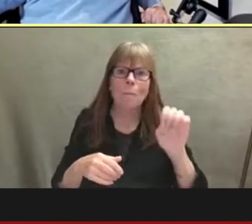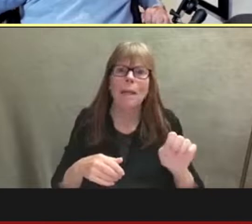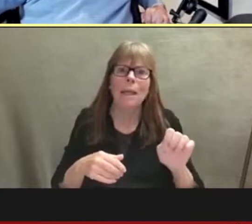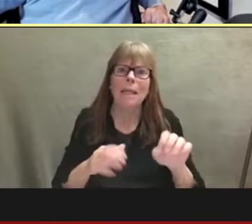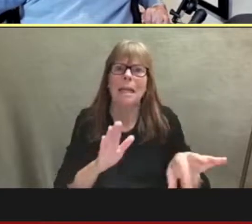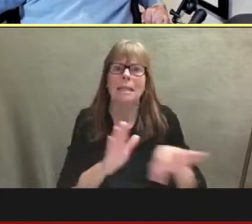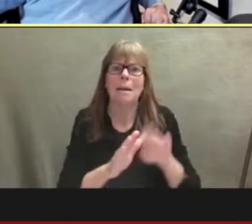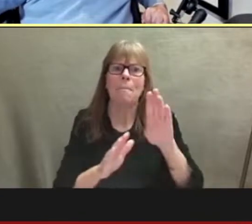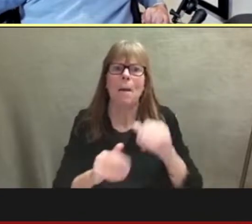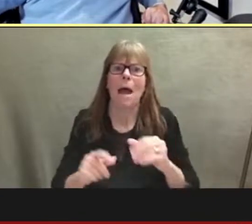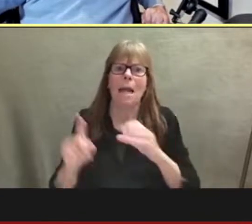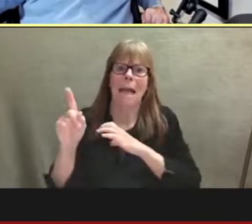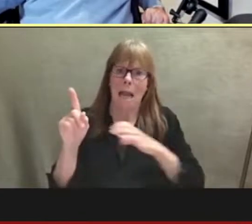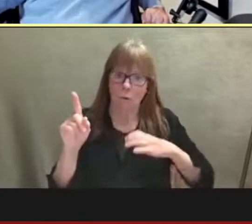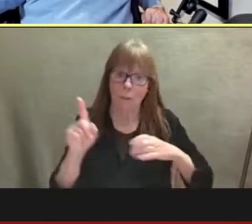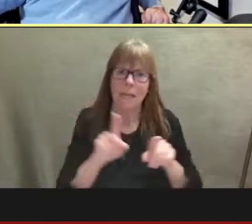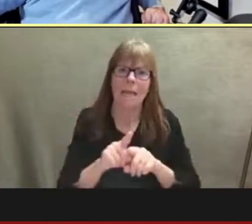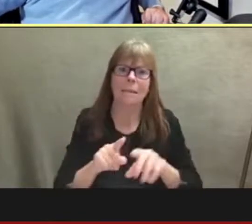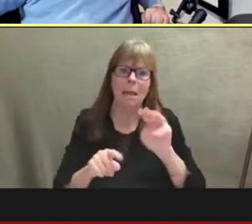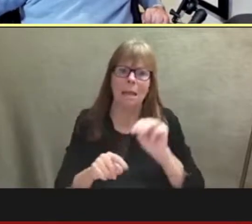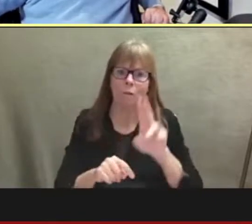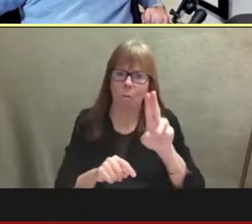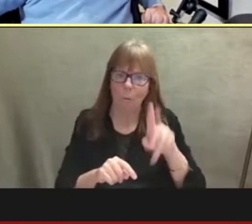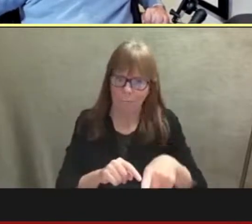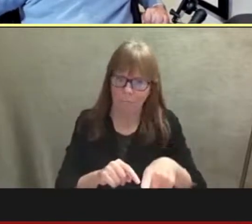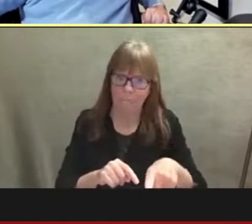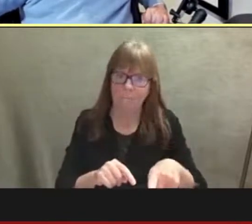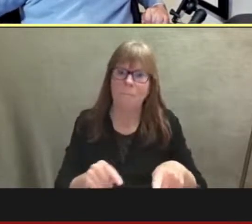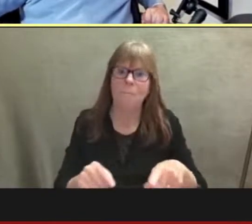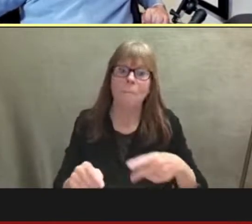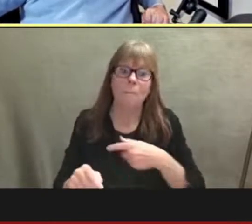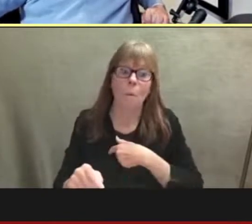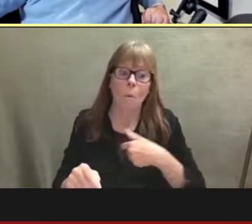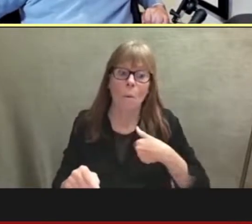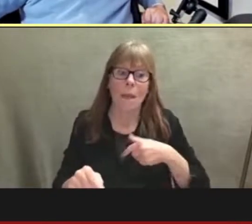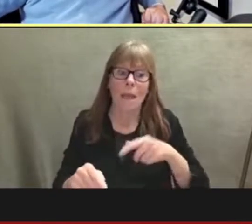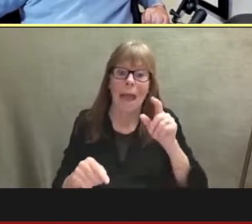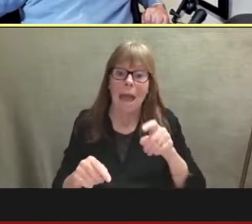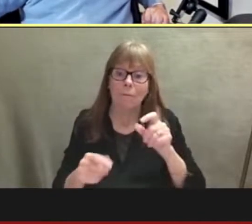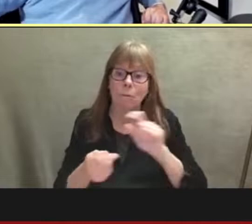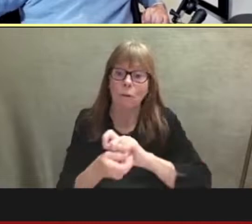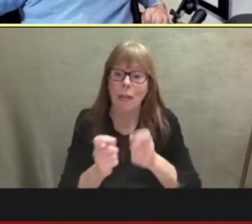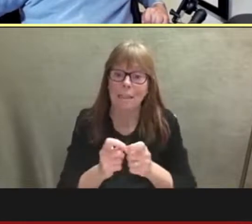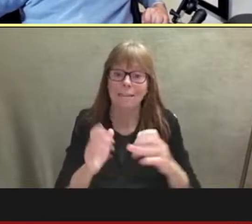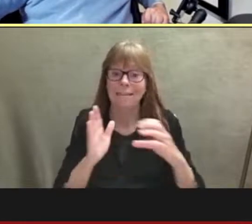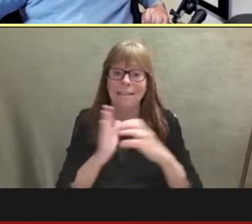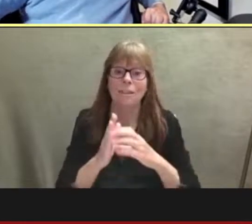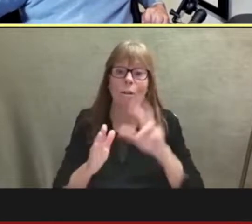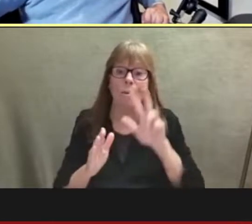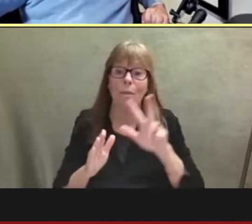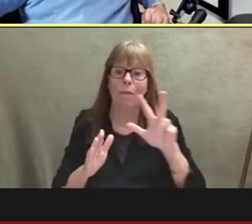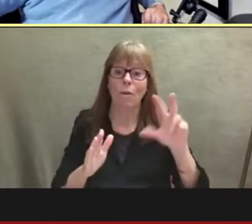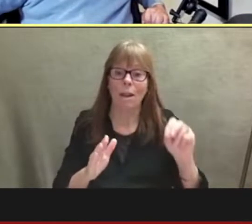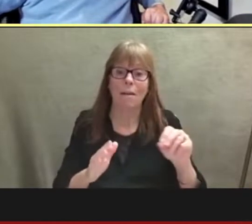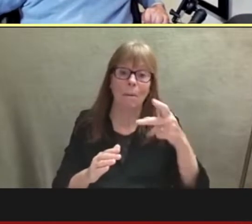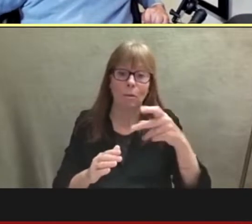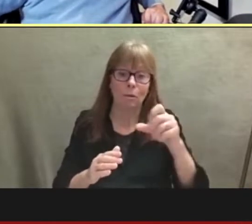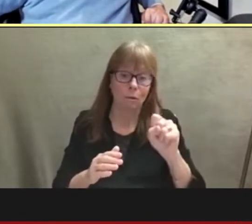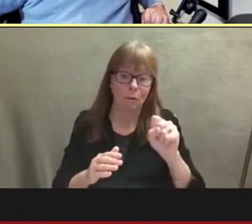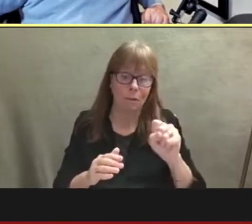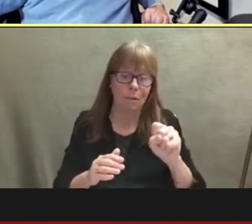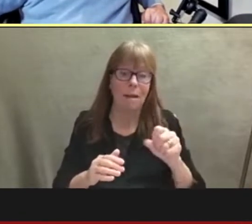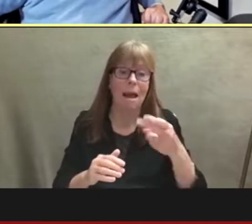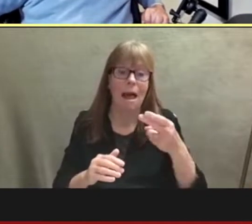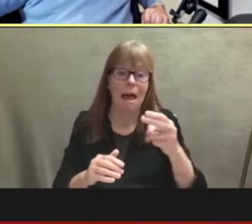underserved population through a revision of Section 330 of the Public Health Service Act.